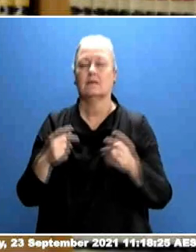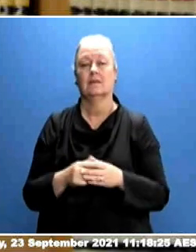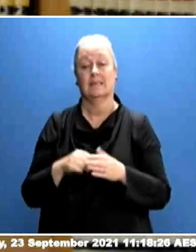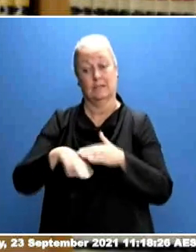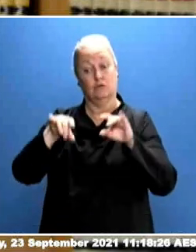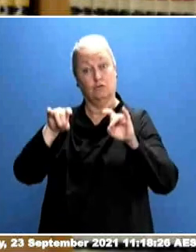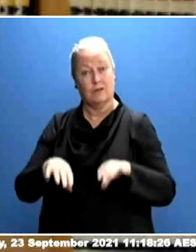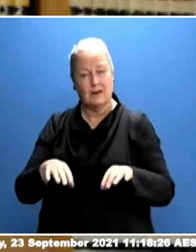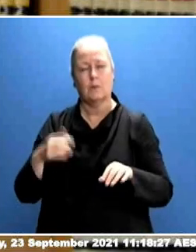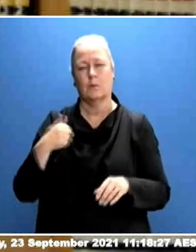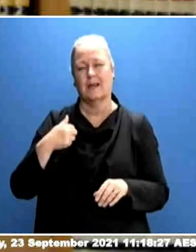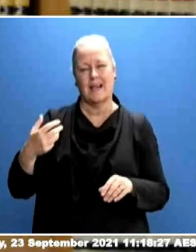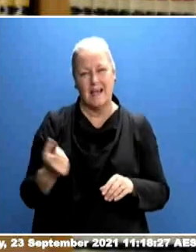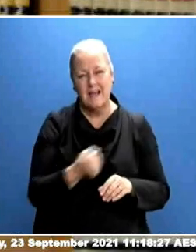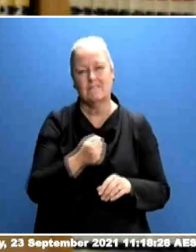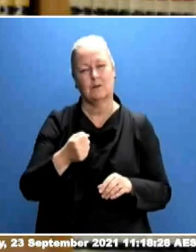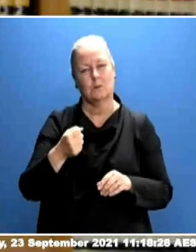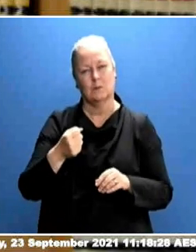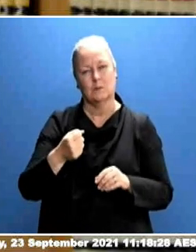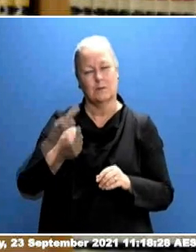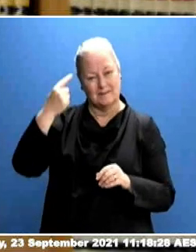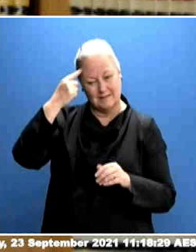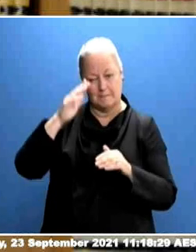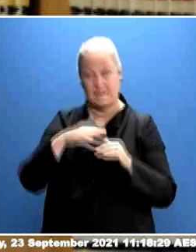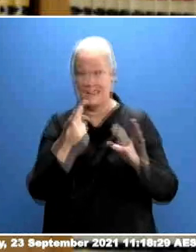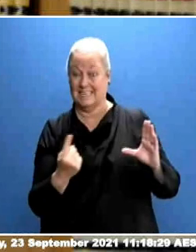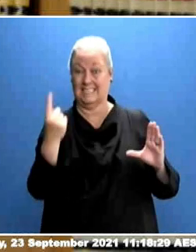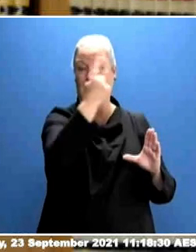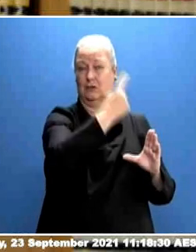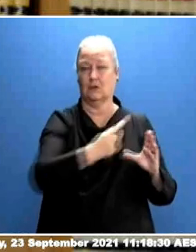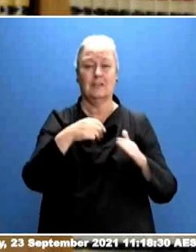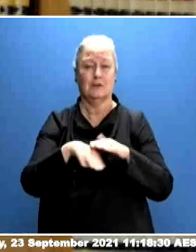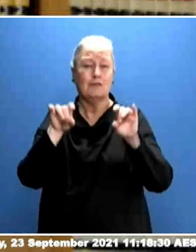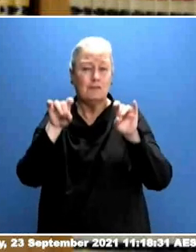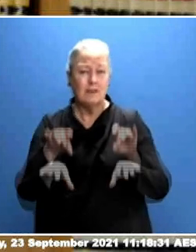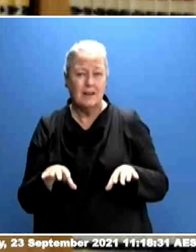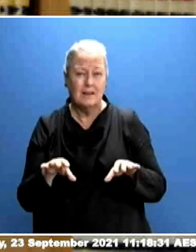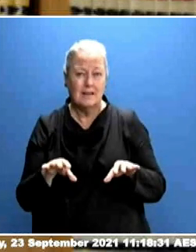we would need to be looking specifically at each of the States and regions that we're working with to be able to provide